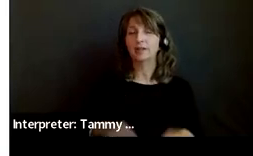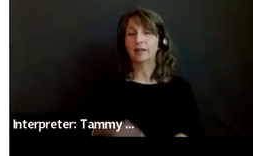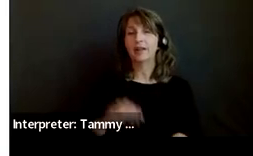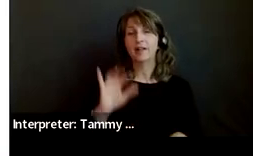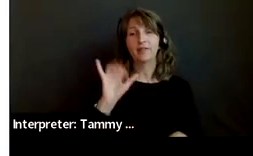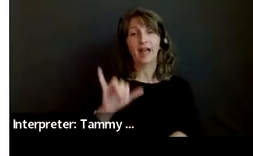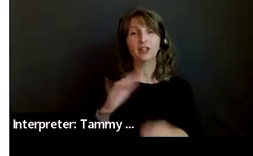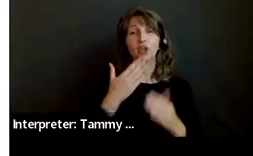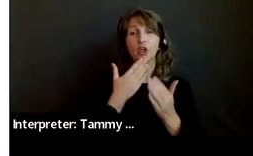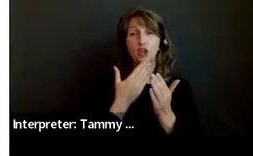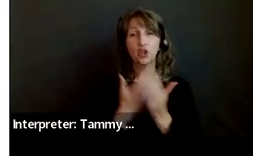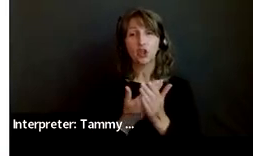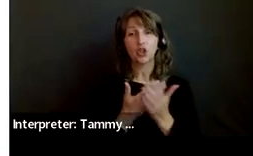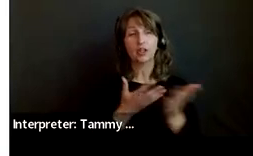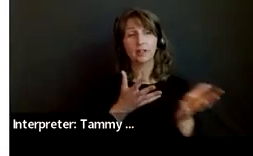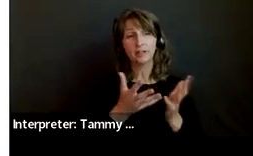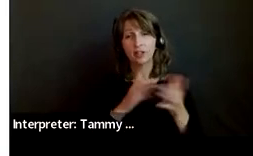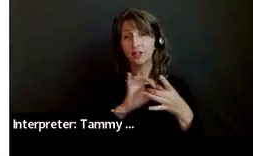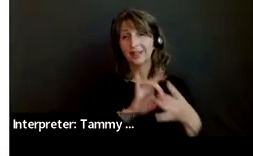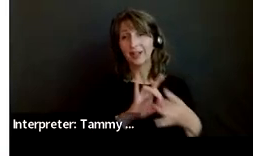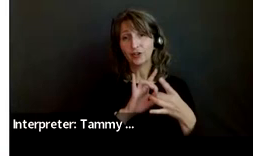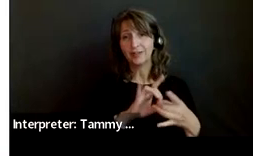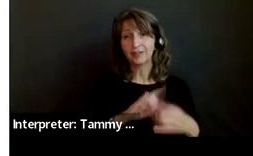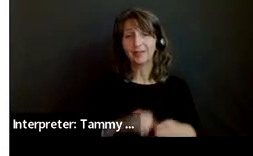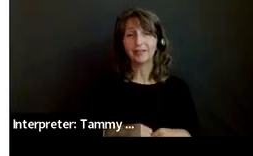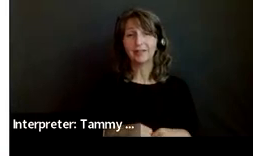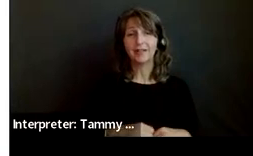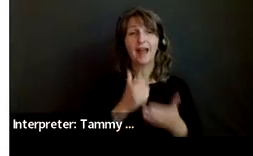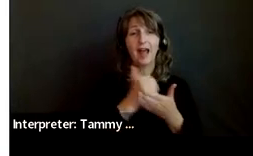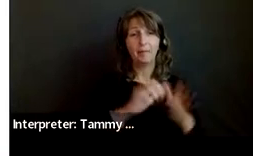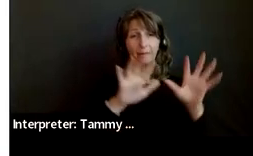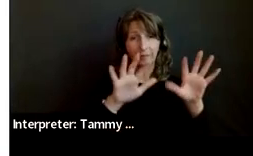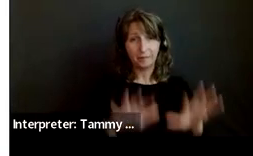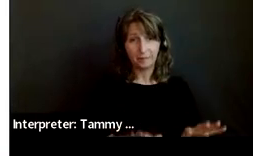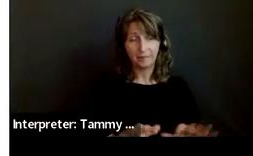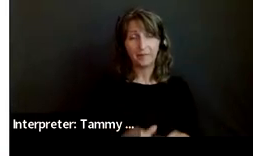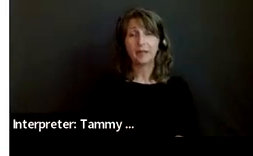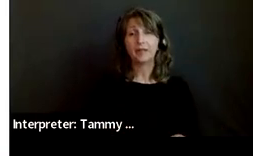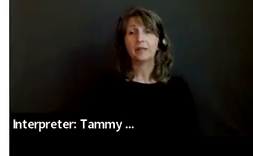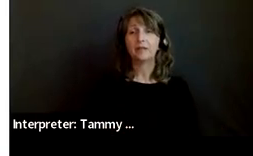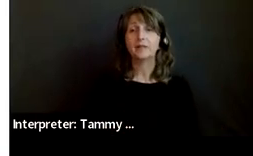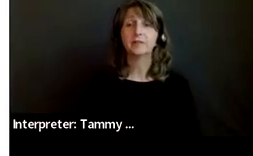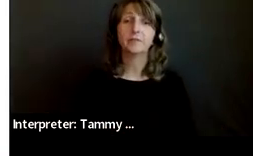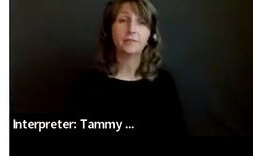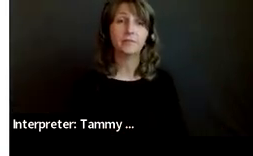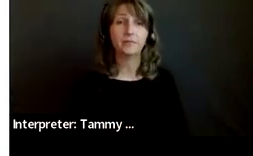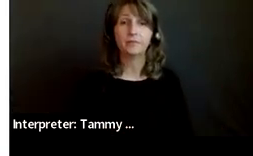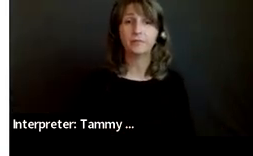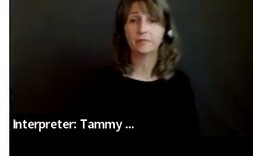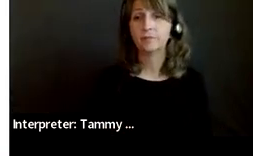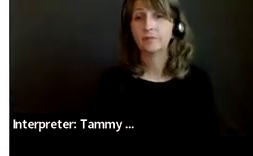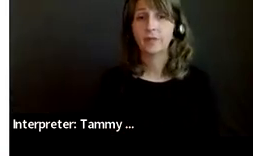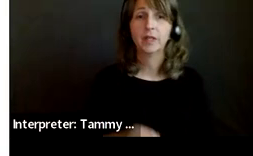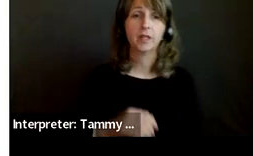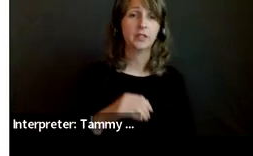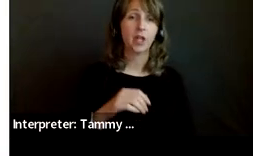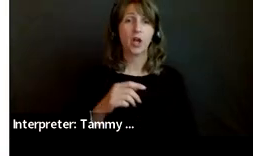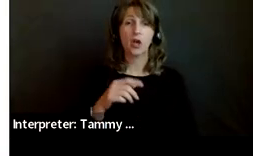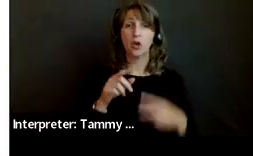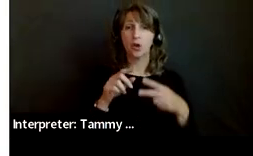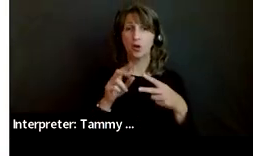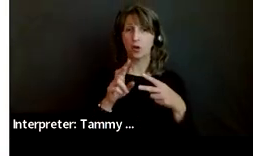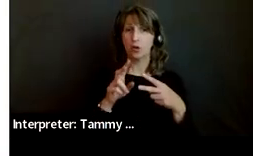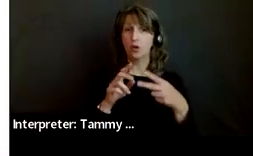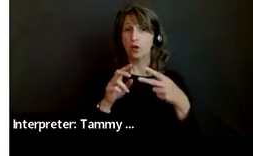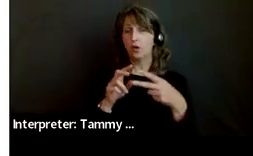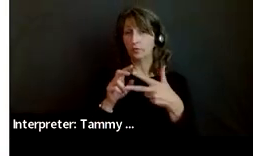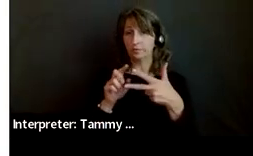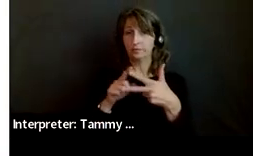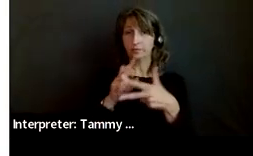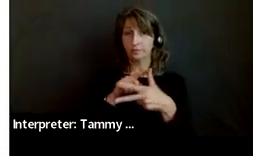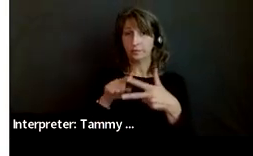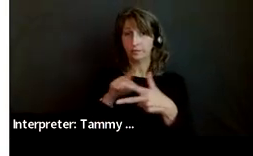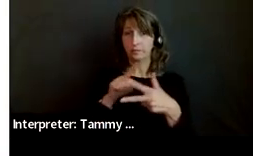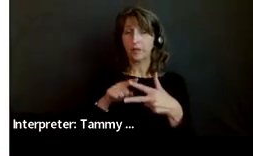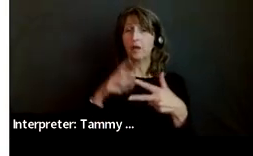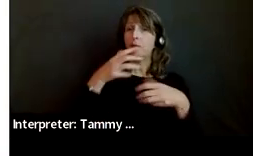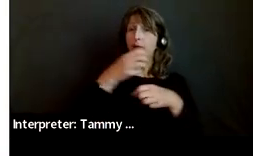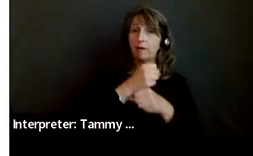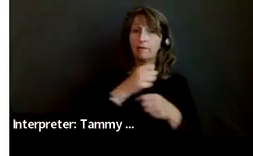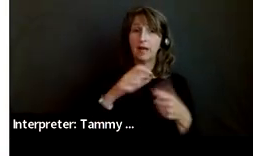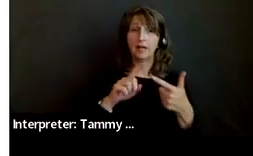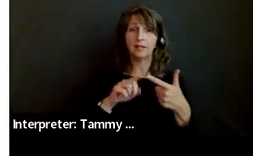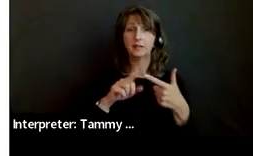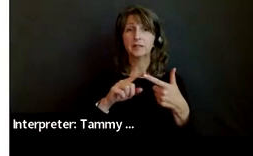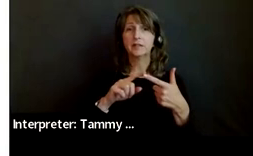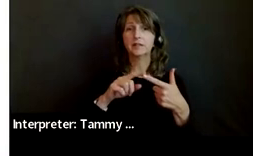It is a DScalating and it is validating. So your basic tools are paraphrase and summary as we talked about with nonviolent communication and then a feeling reflection statement.